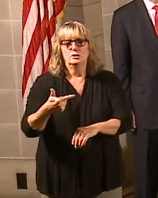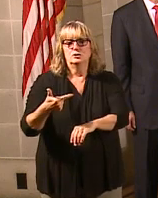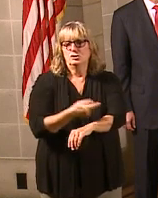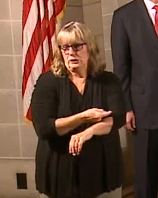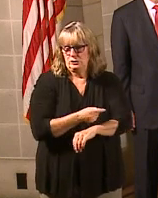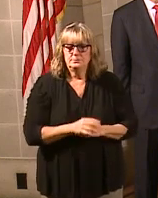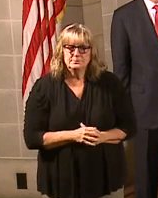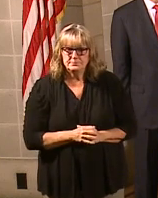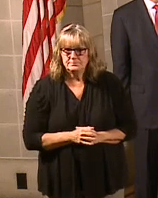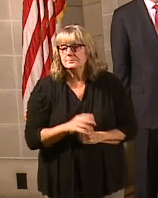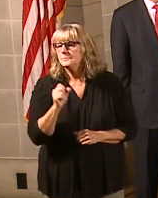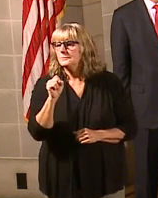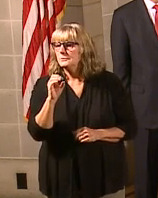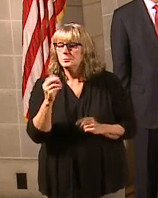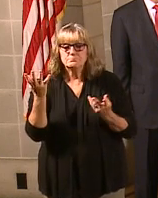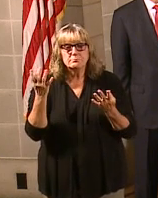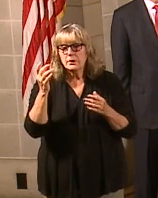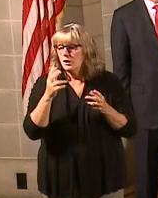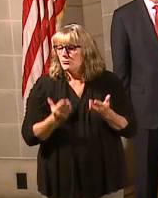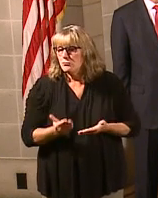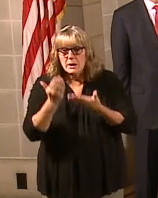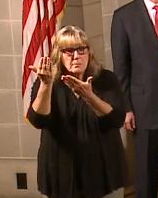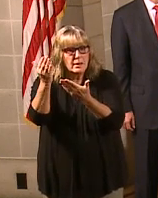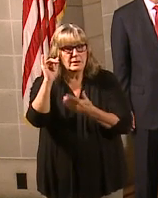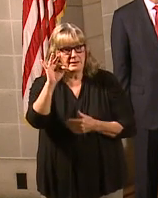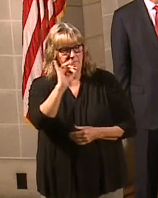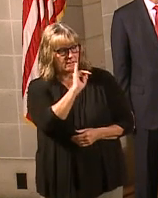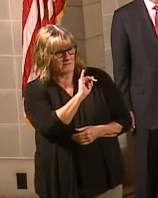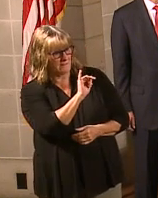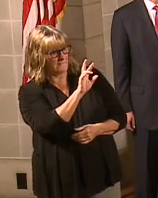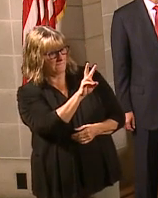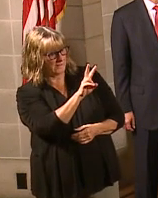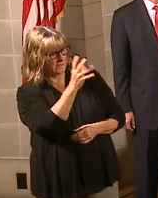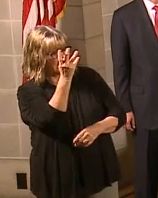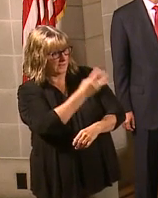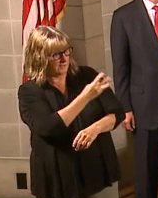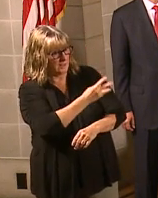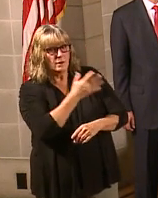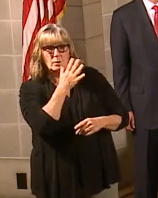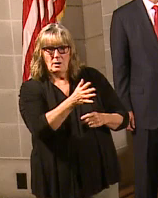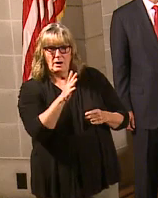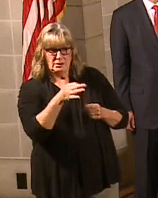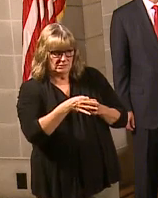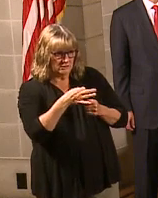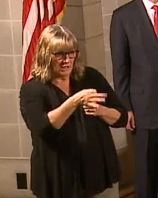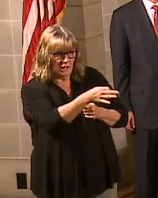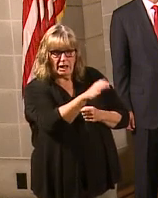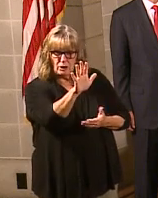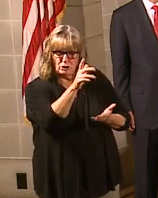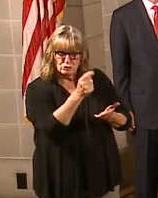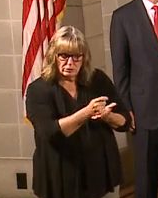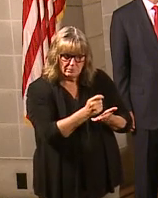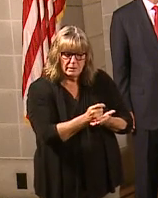SUPPRESSED IMMUNE SYSTEM. THIS CAN BE DONE EITHER THROUGH